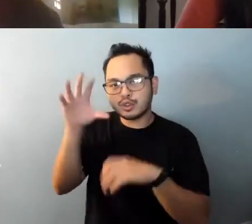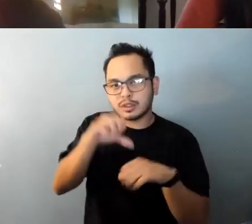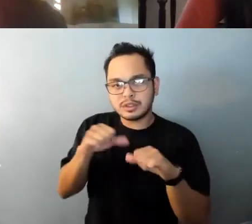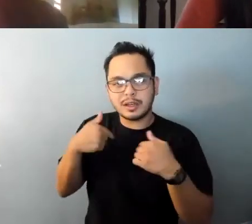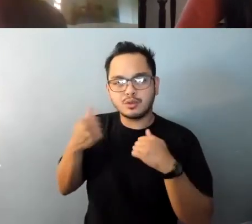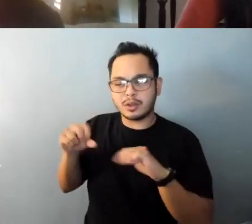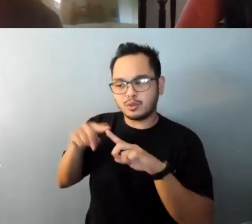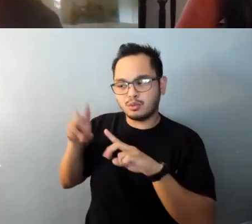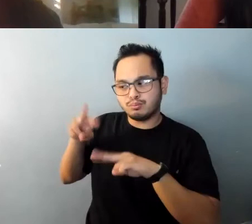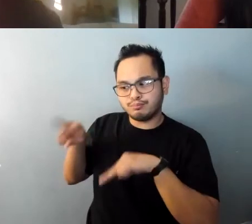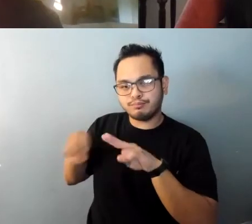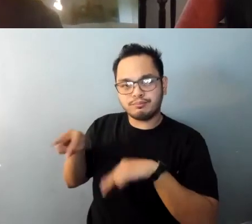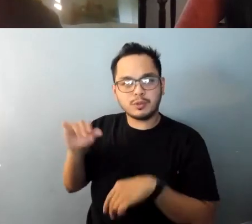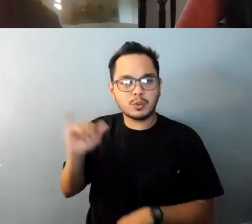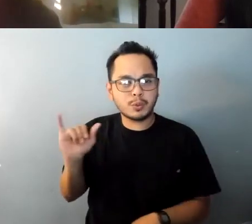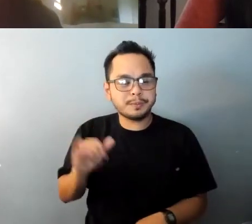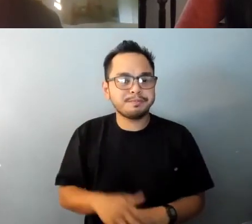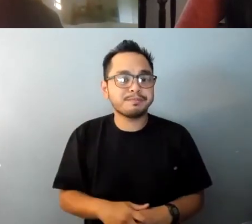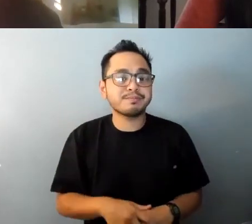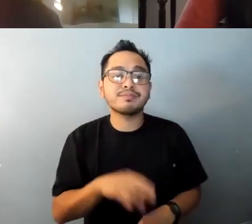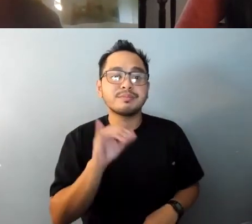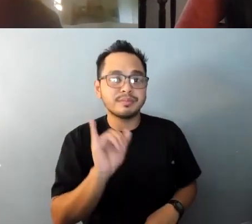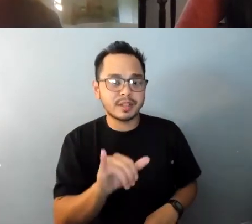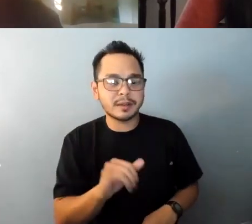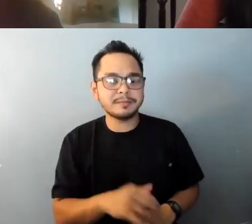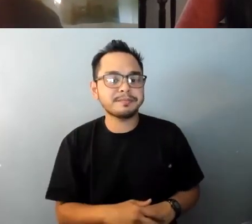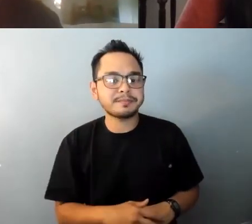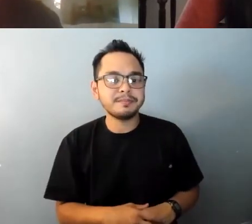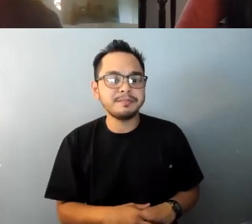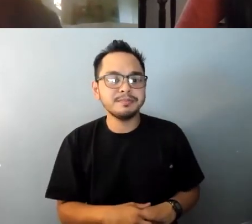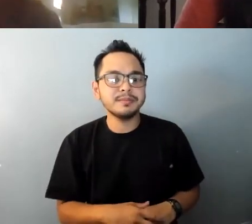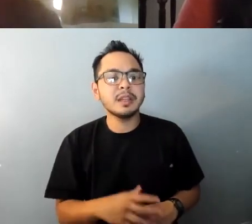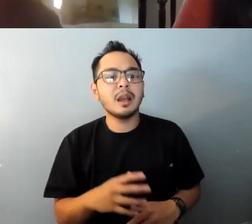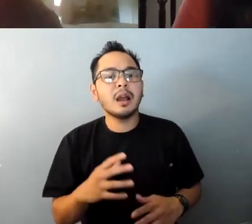That is actually a thing to think about, I do not know how clear it is in the original